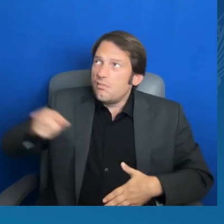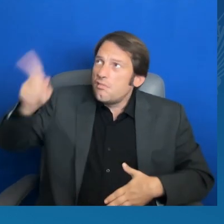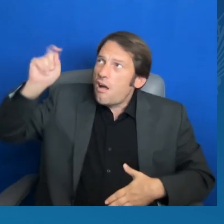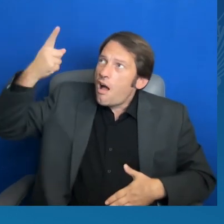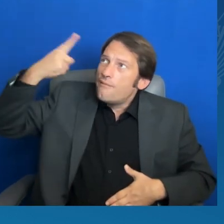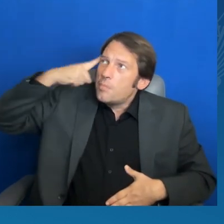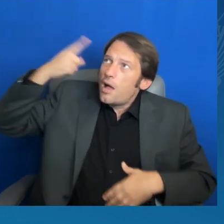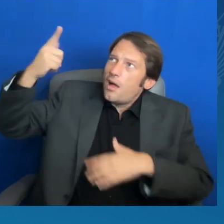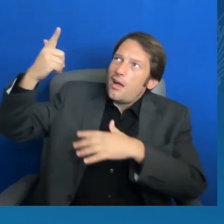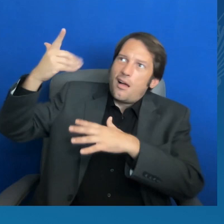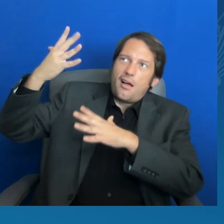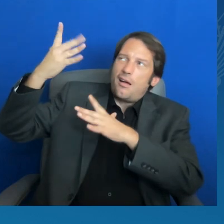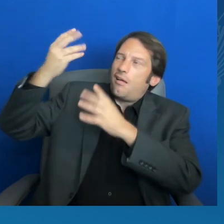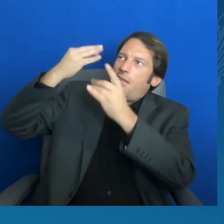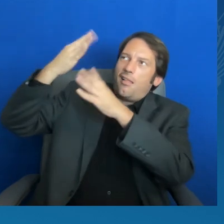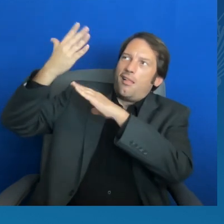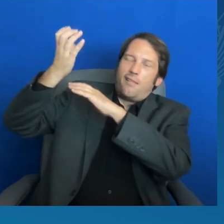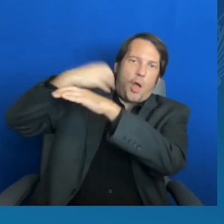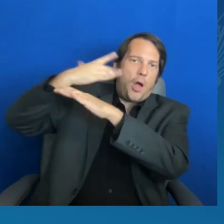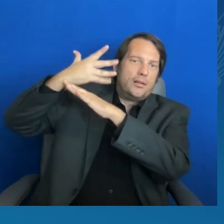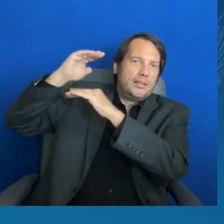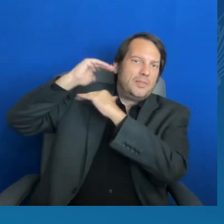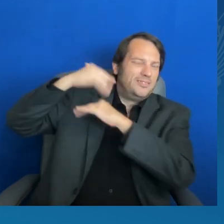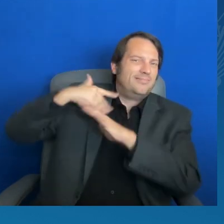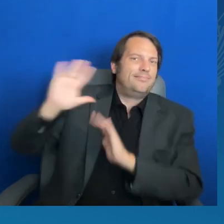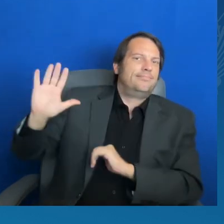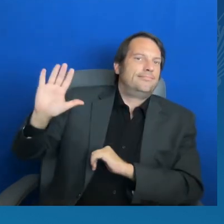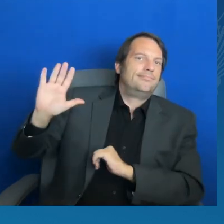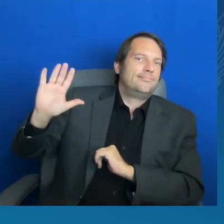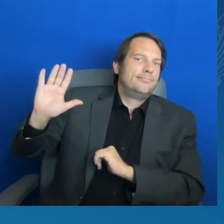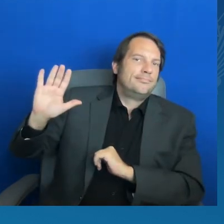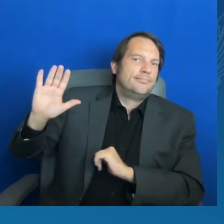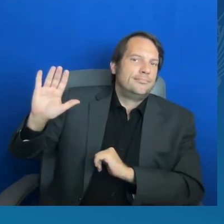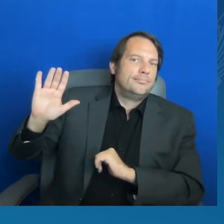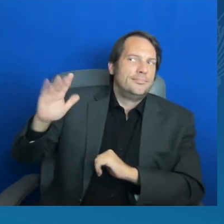The freedom to love who you love and be open and proud about that.